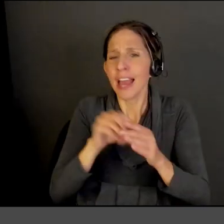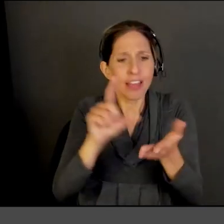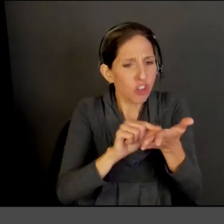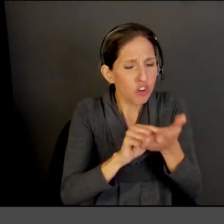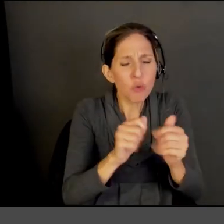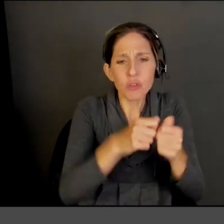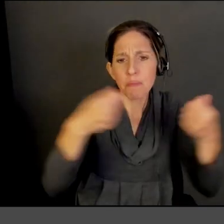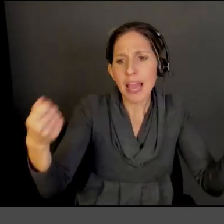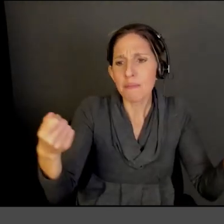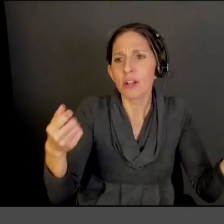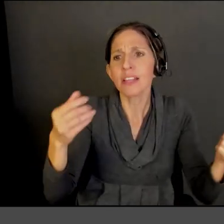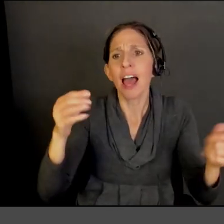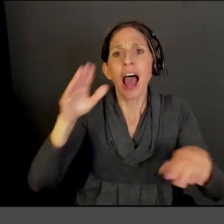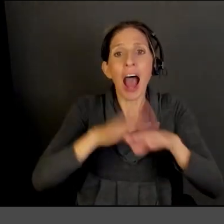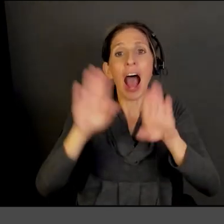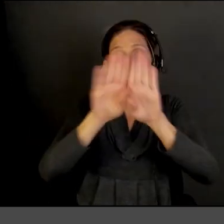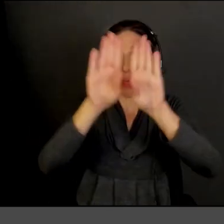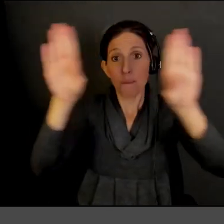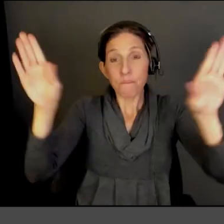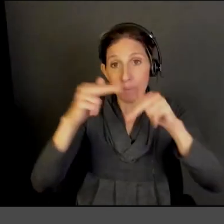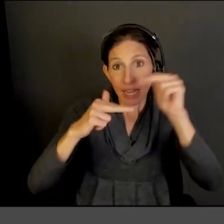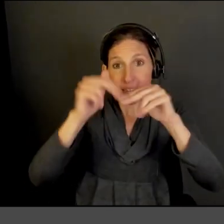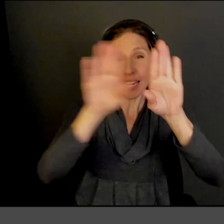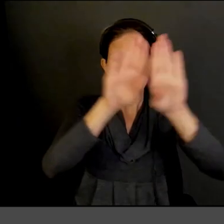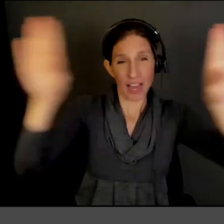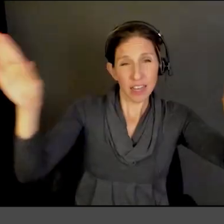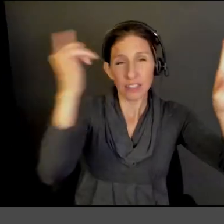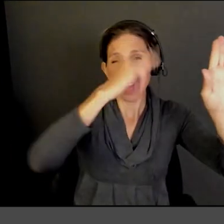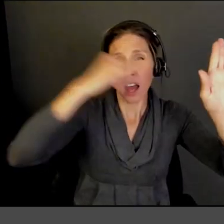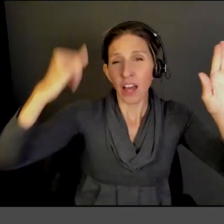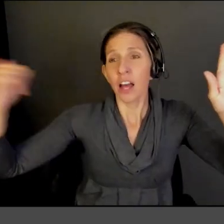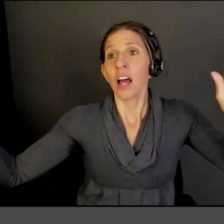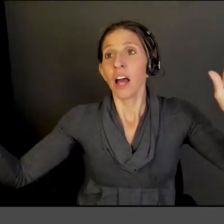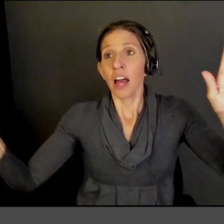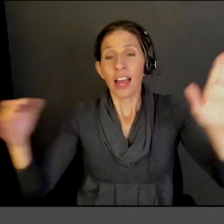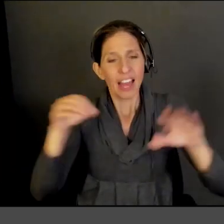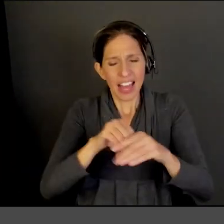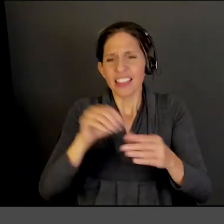IN THE IN THE FLIERS THAT WERE HANDED OUT IN TERMS OF BUILDING COMMUNITY, IN TERMS